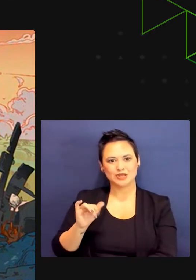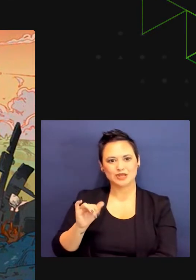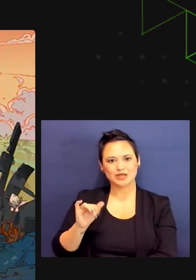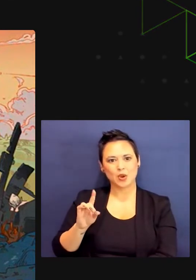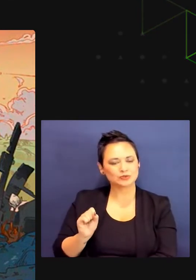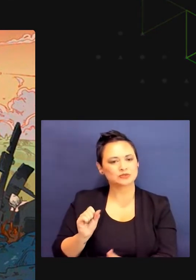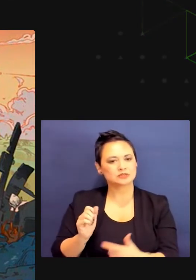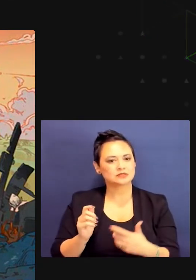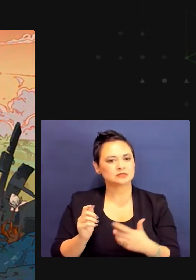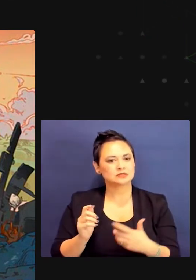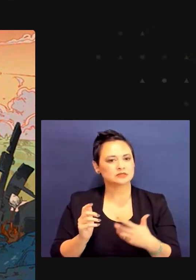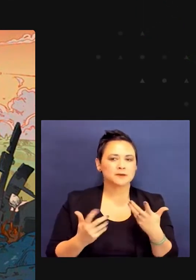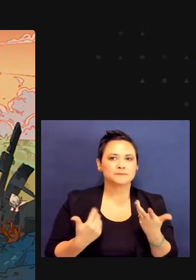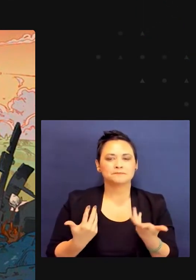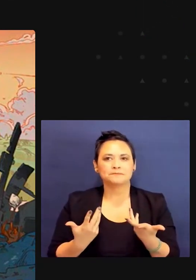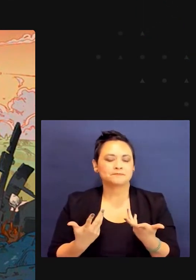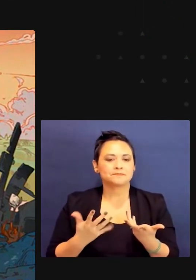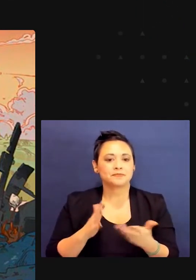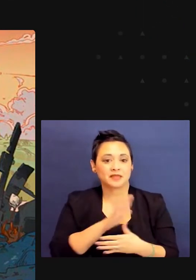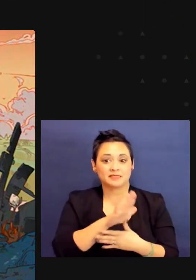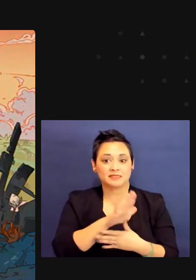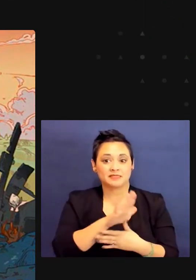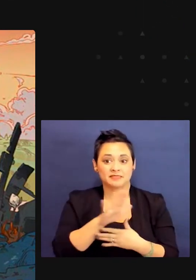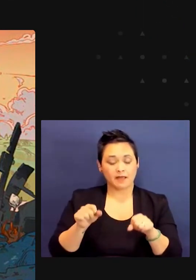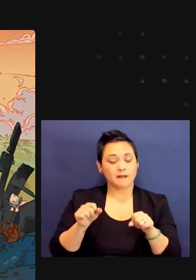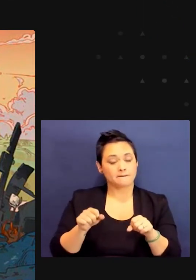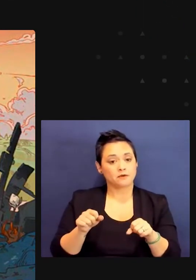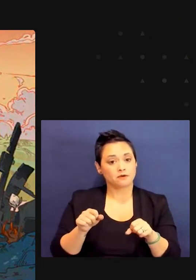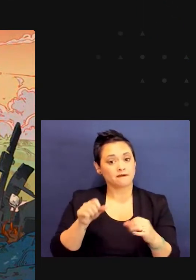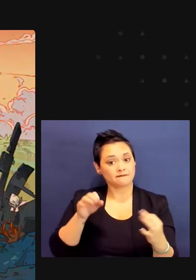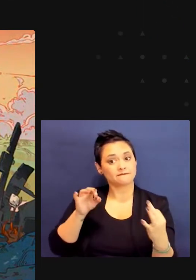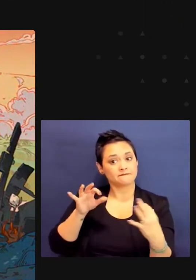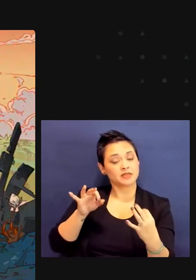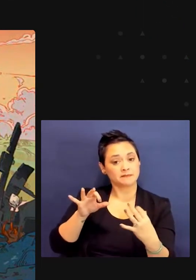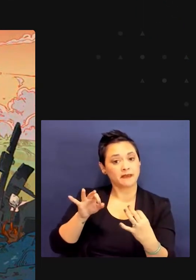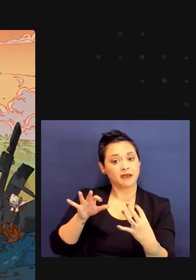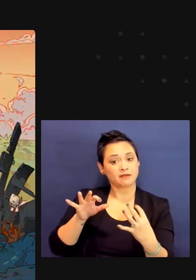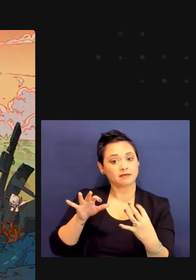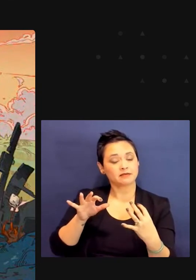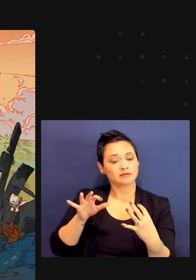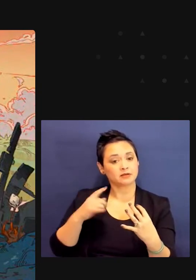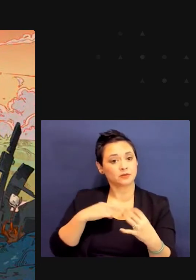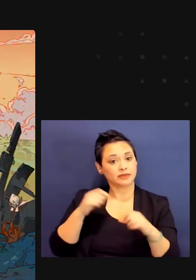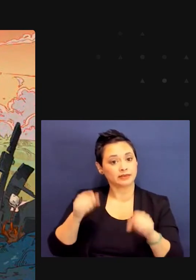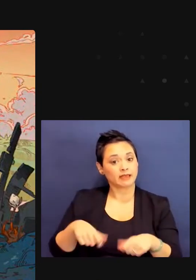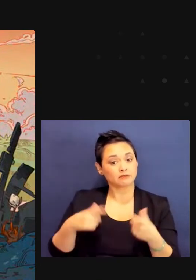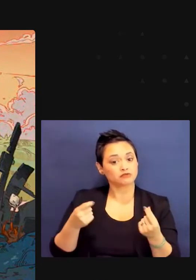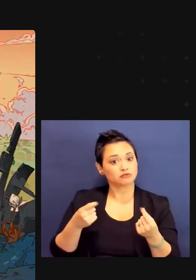feedback on what we could do to make a more inclusive environment. You know, what maybe we're not getting right.